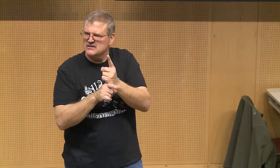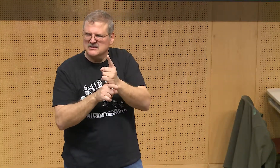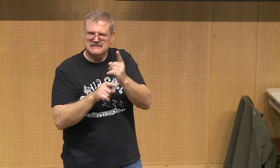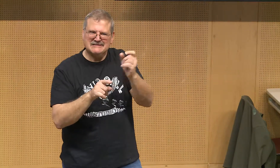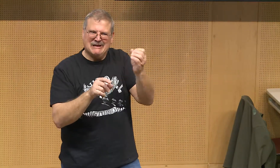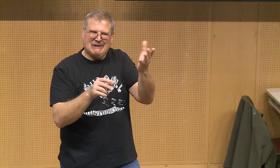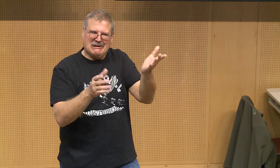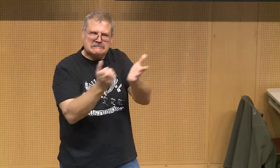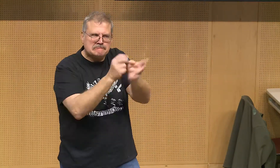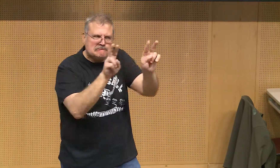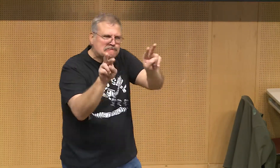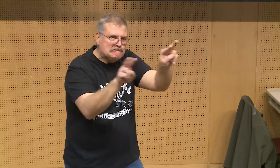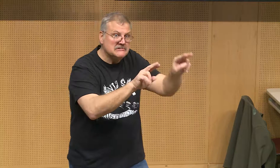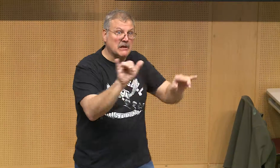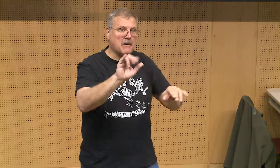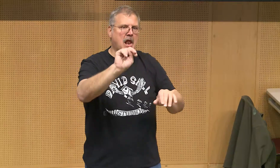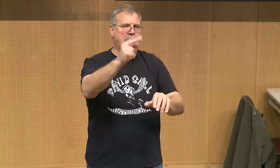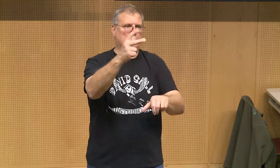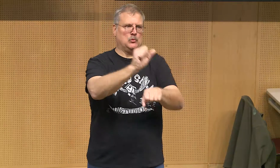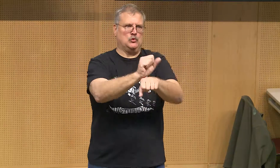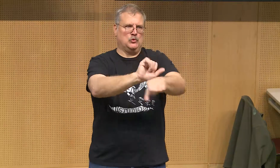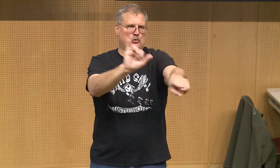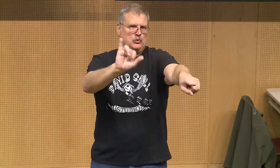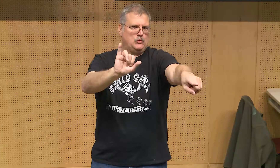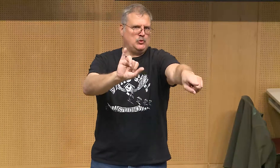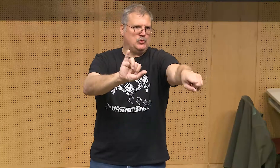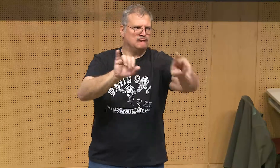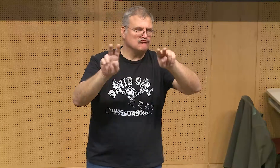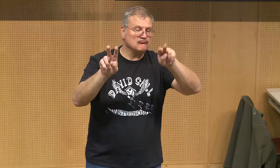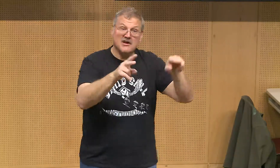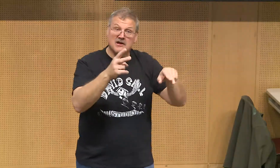Yeah, so get in there and look at it, and Nancy Rourke's work is there, as well.